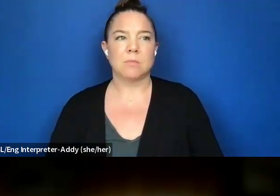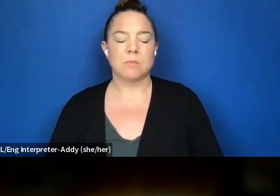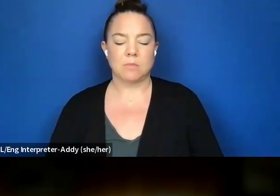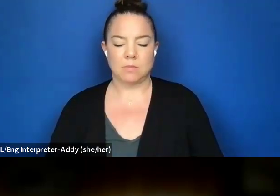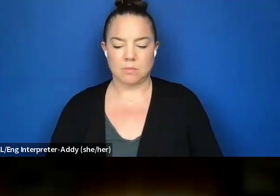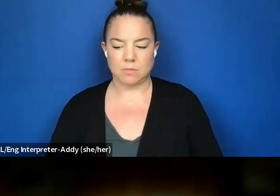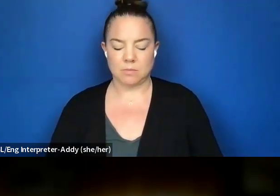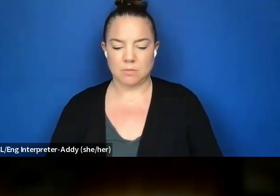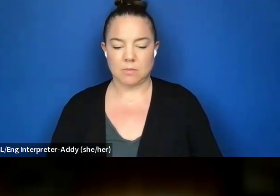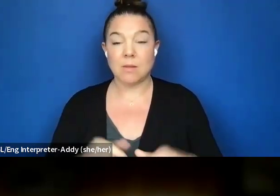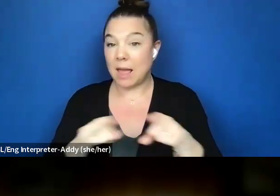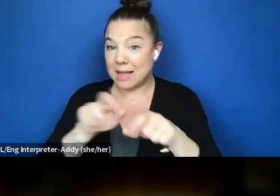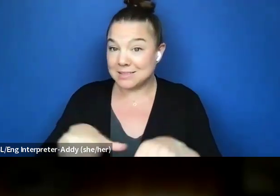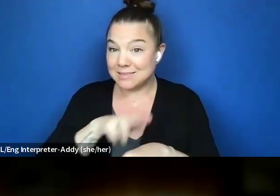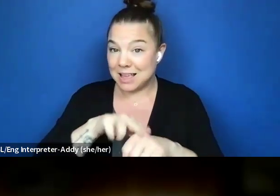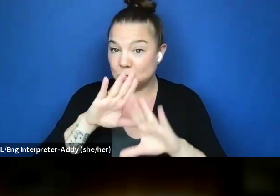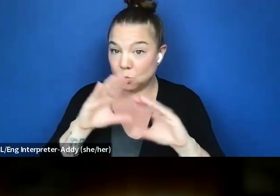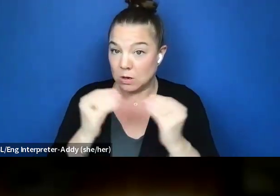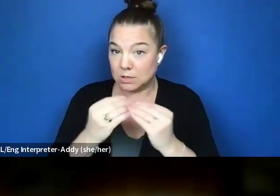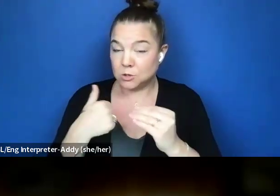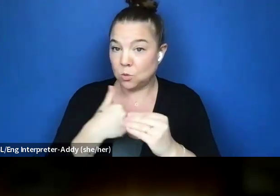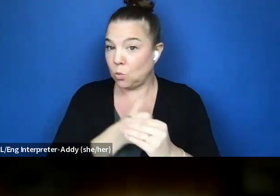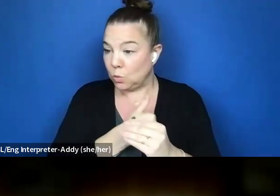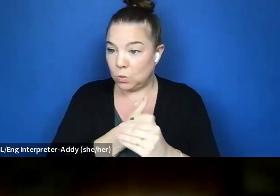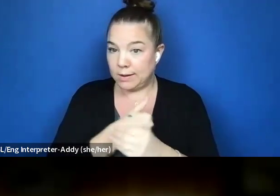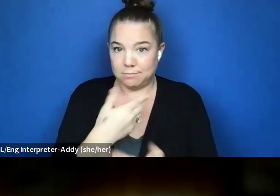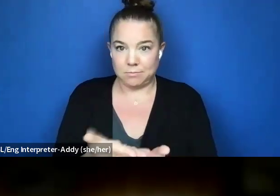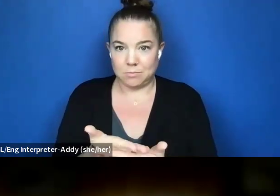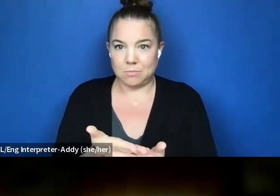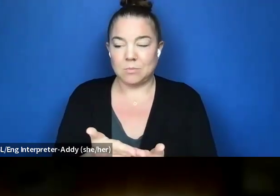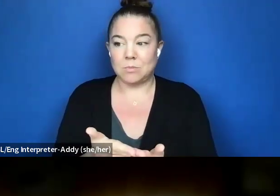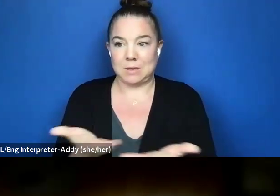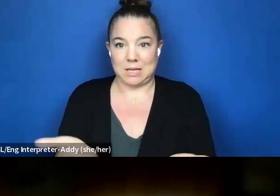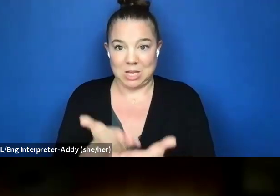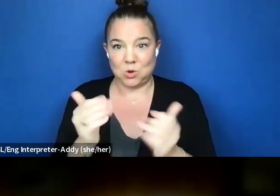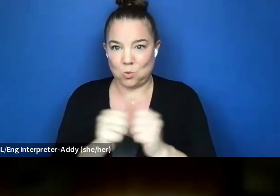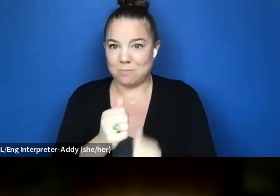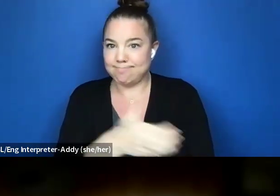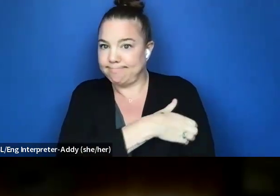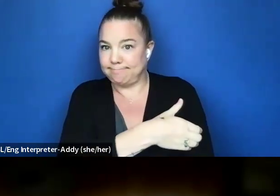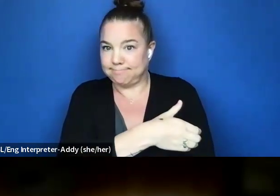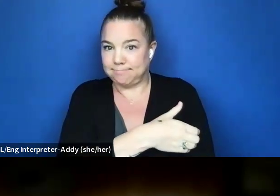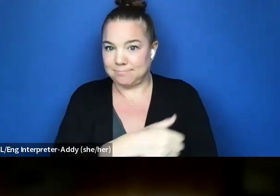Elissa w/ APRIL: as a national organization we come in with weight. Elissa w/ APRIL: You know we're not.